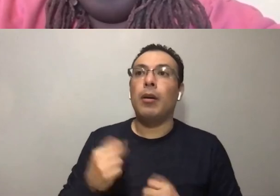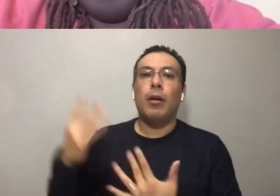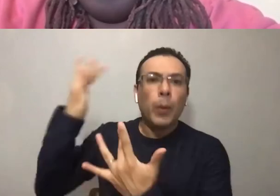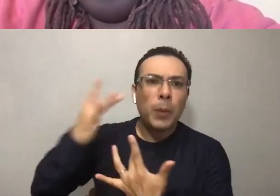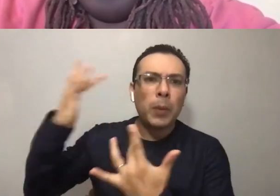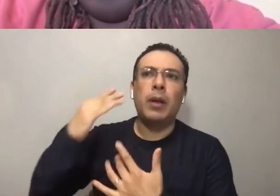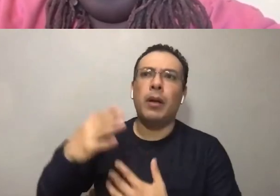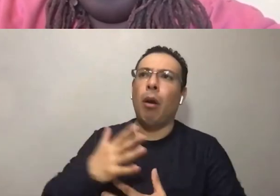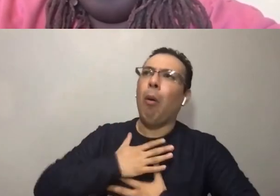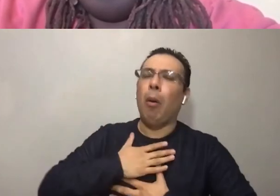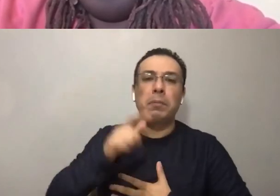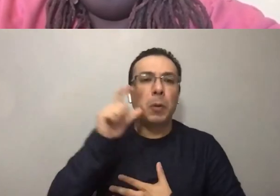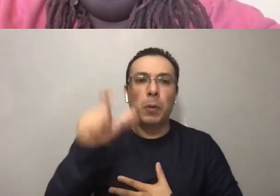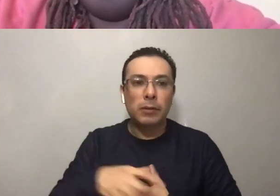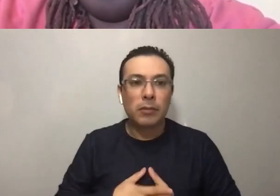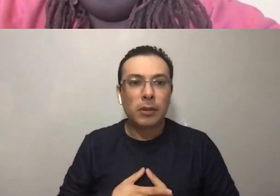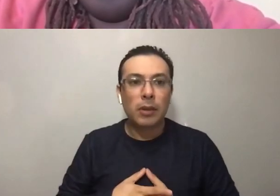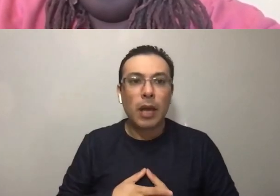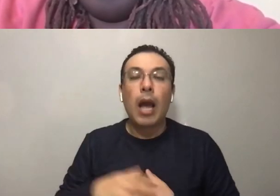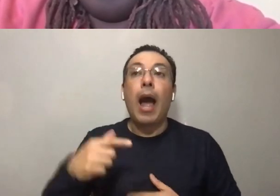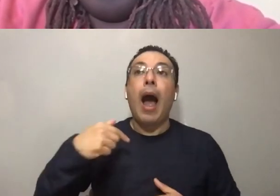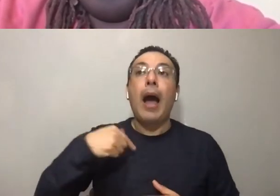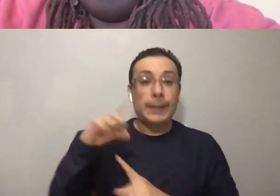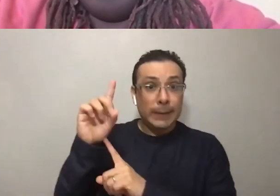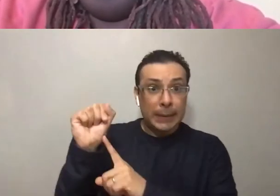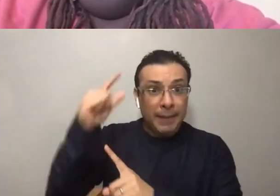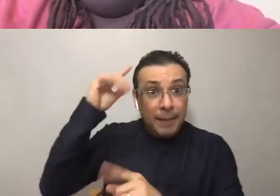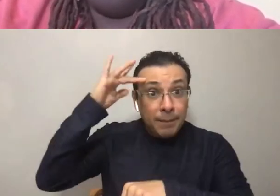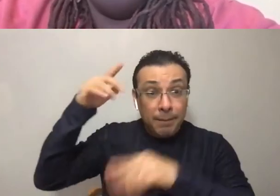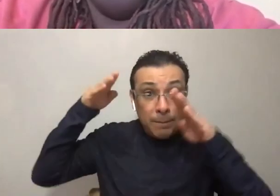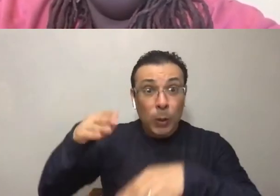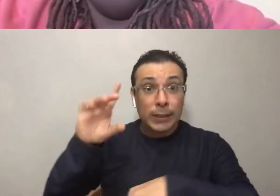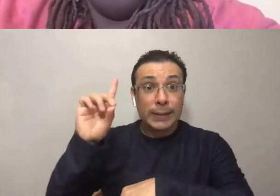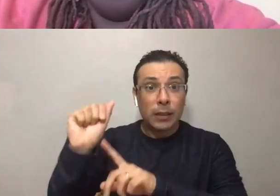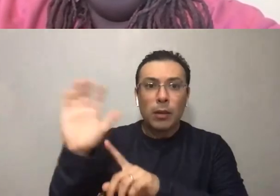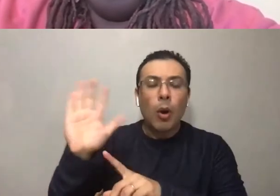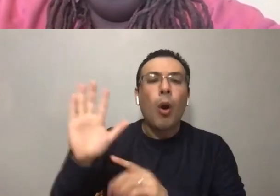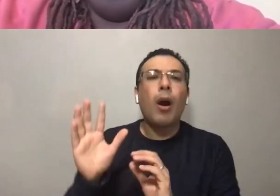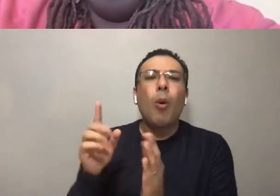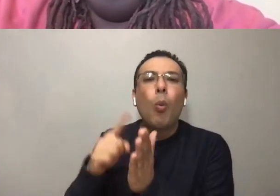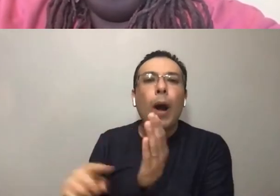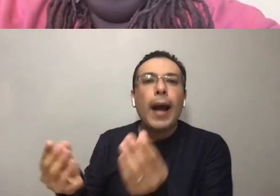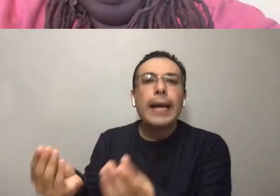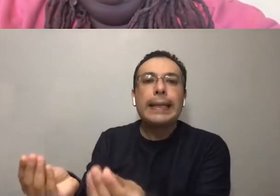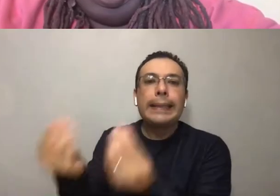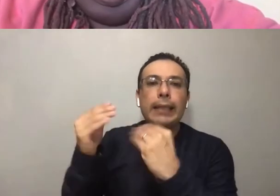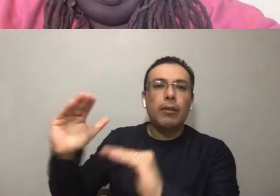and making us experience inaccessible access or inaccessible experiences to voting.